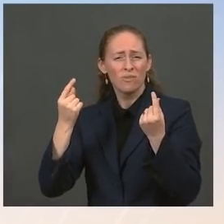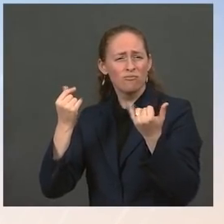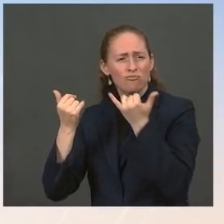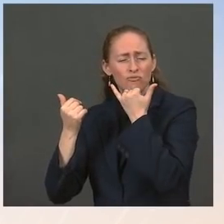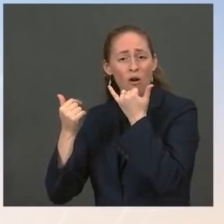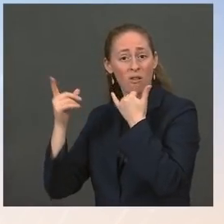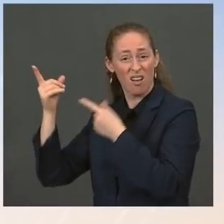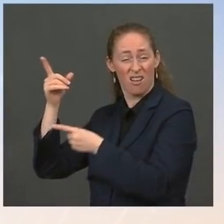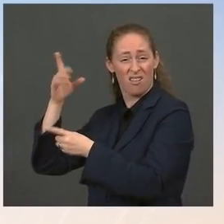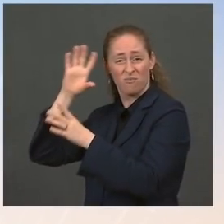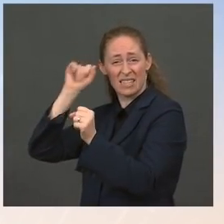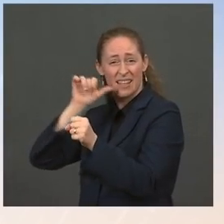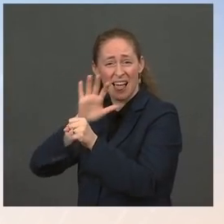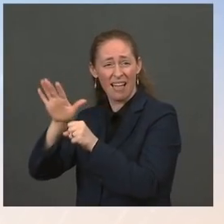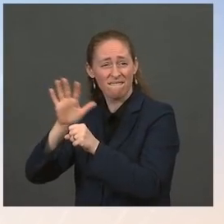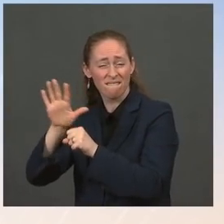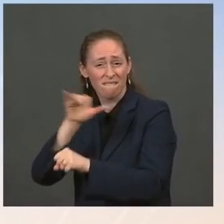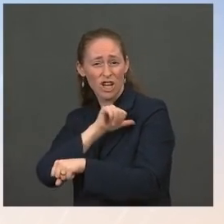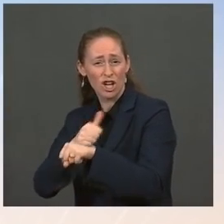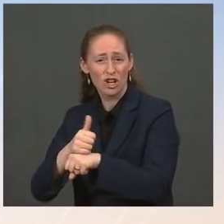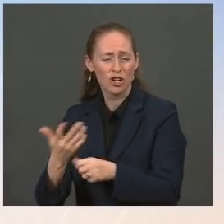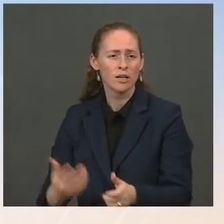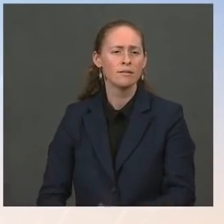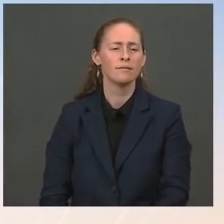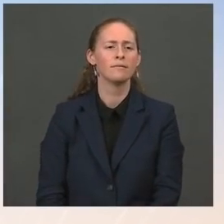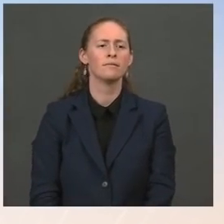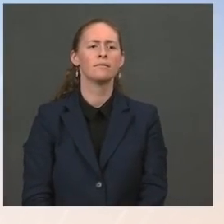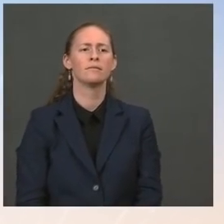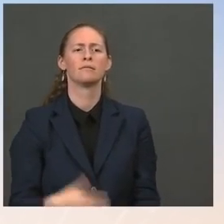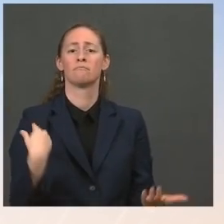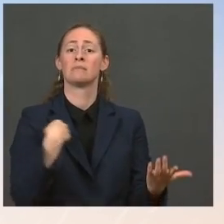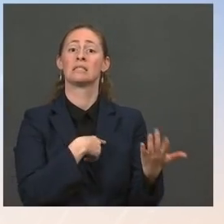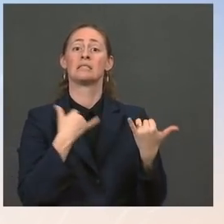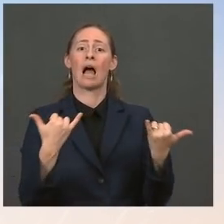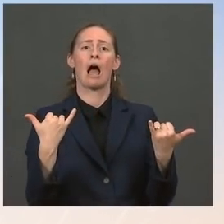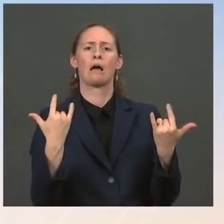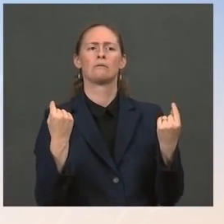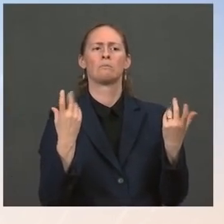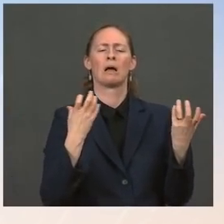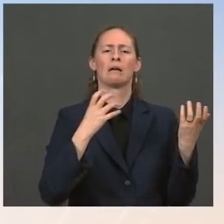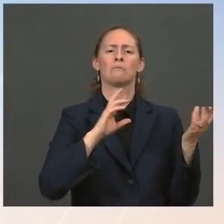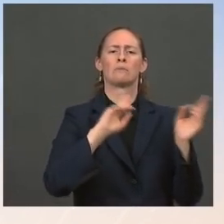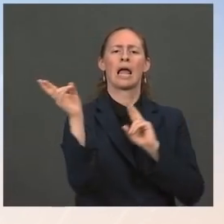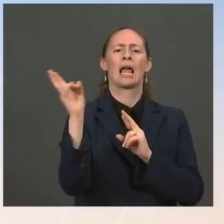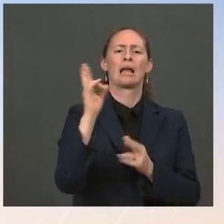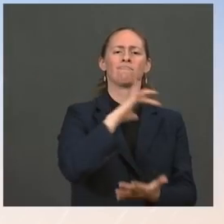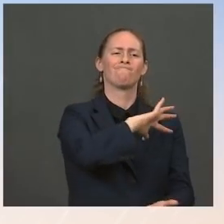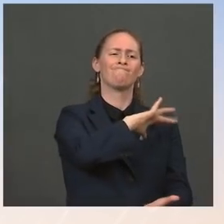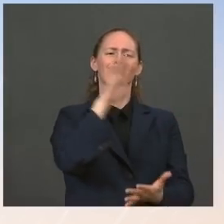is to increase production, as you know, and also increase -- I would say that the demand for these tests here